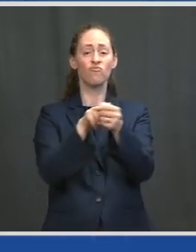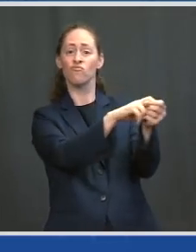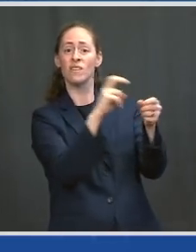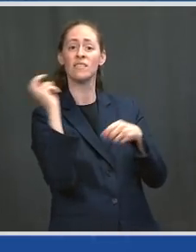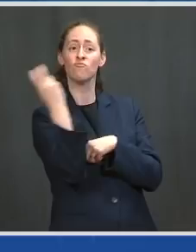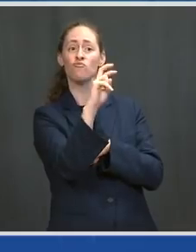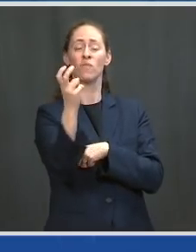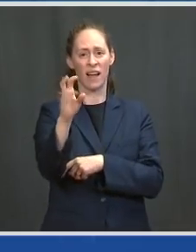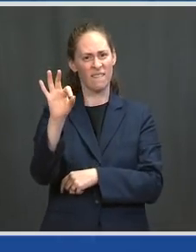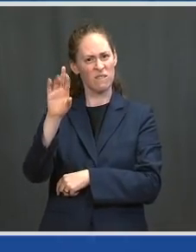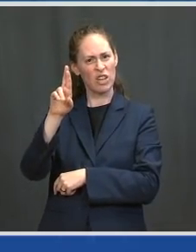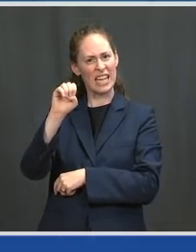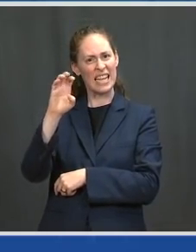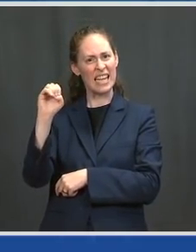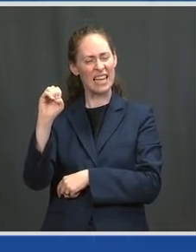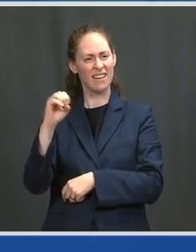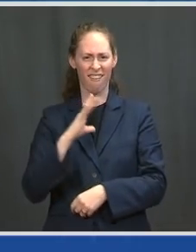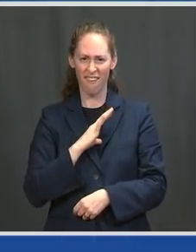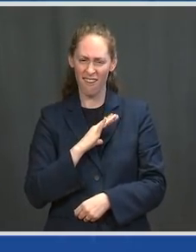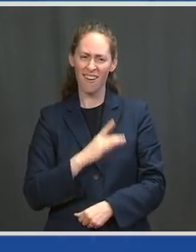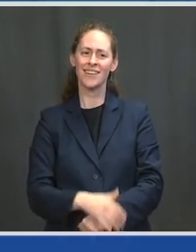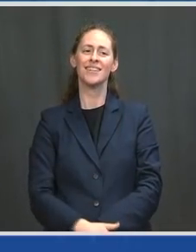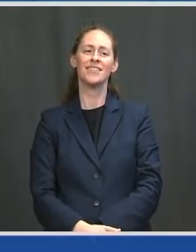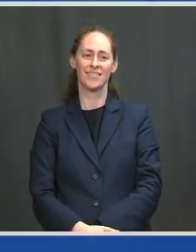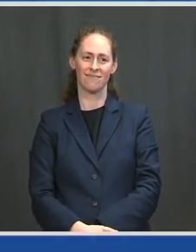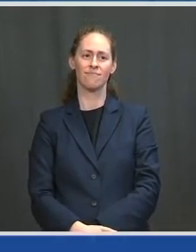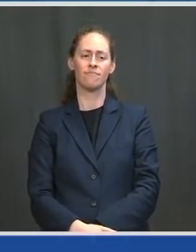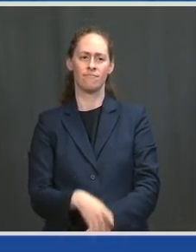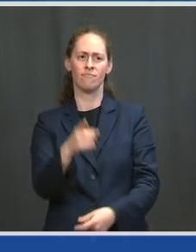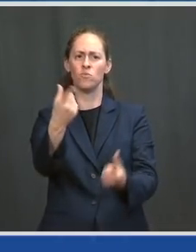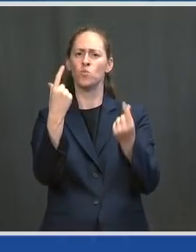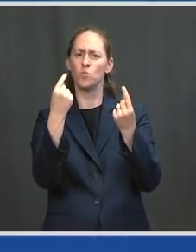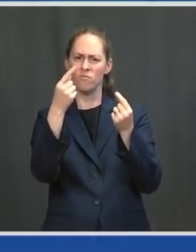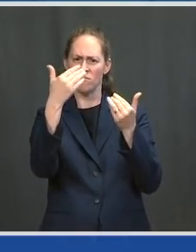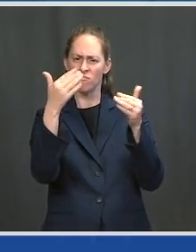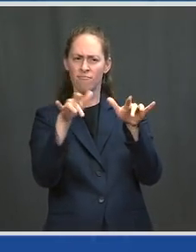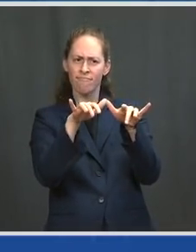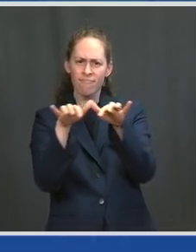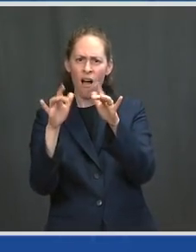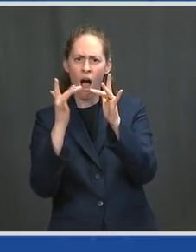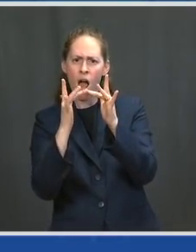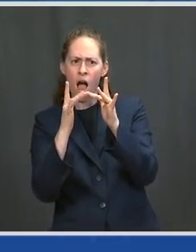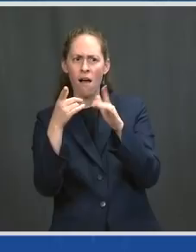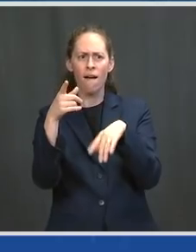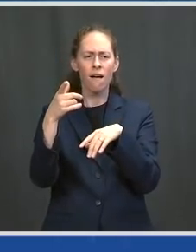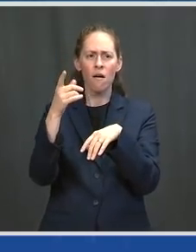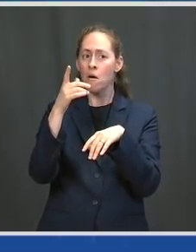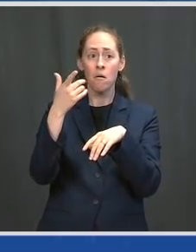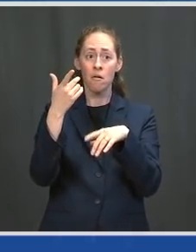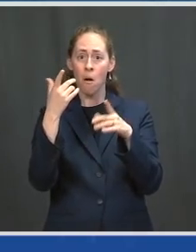So go online, find out where the vaccination site is, call Uber or Lyft, they will take you there, wait for you, and take you back.